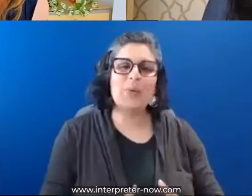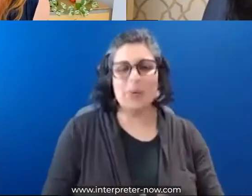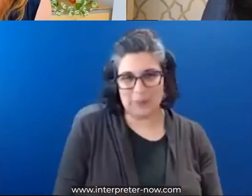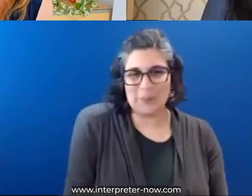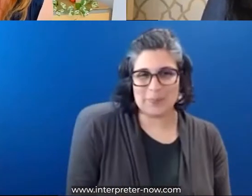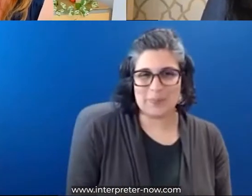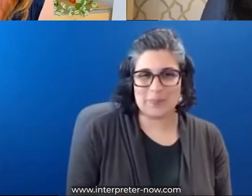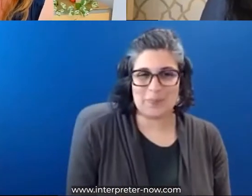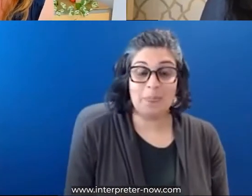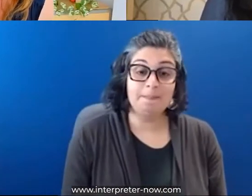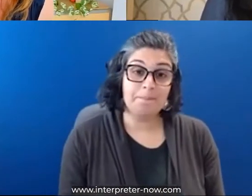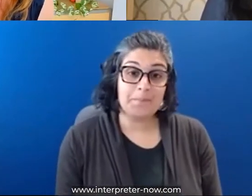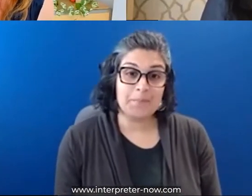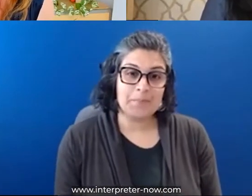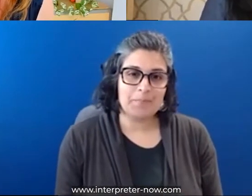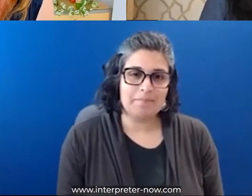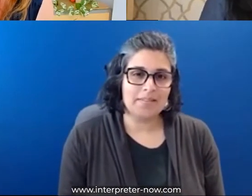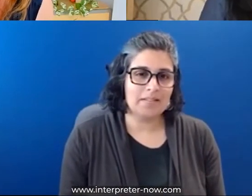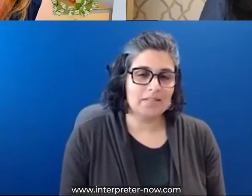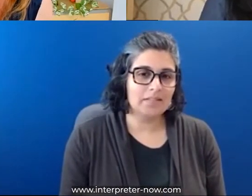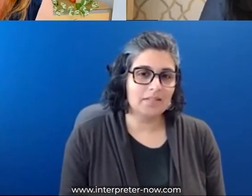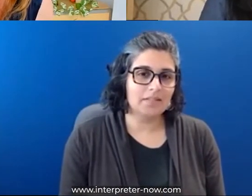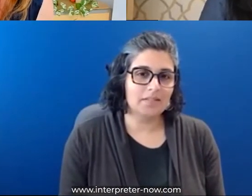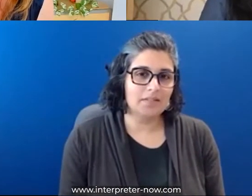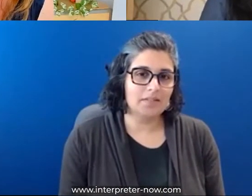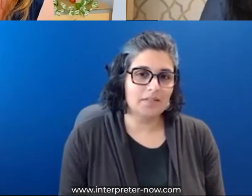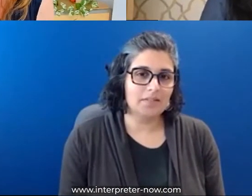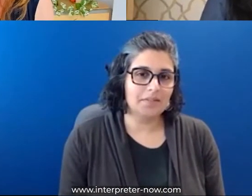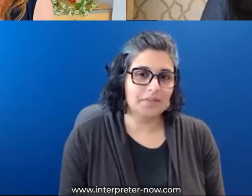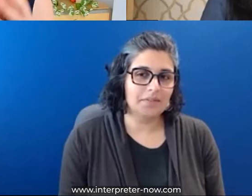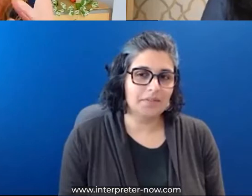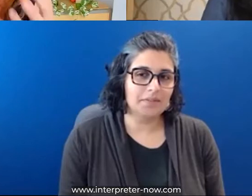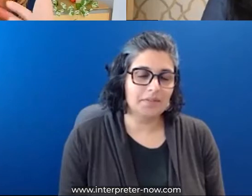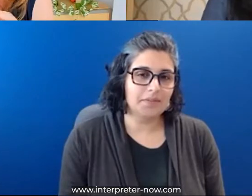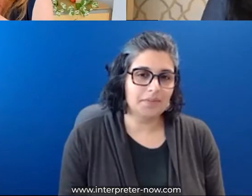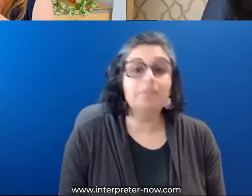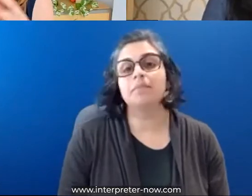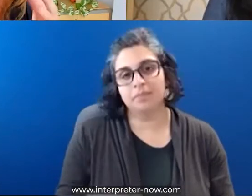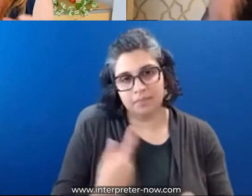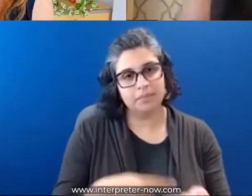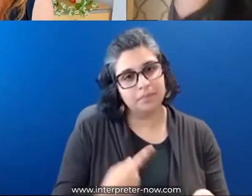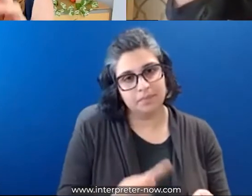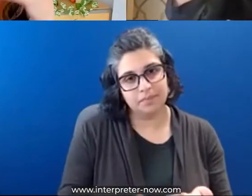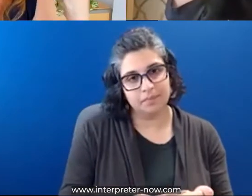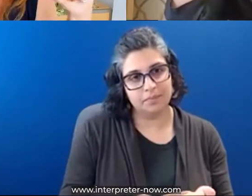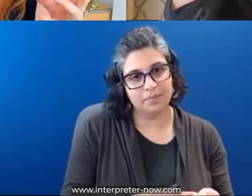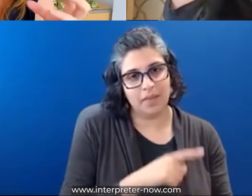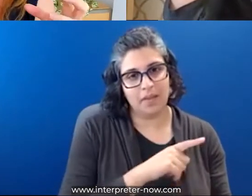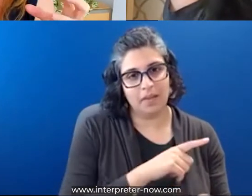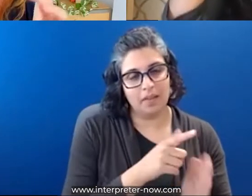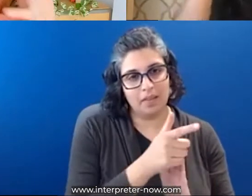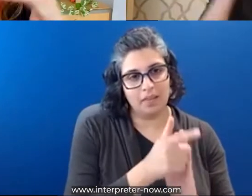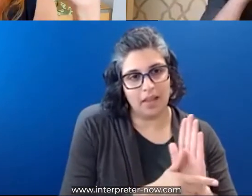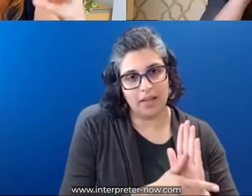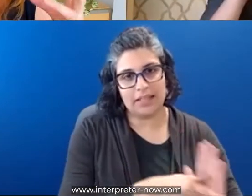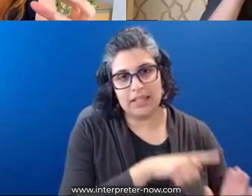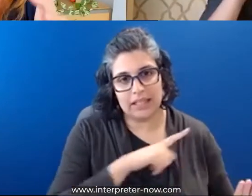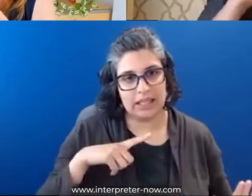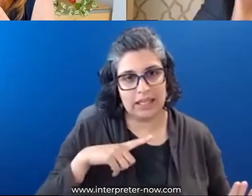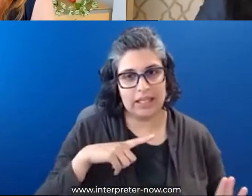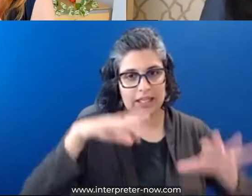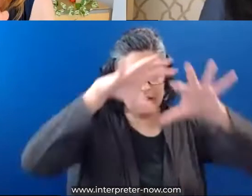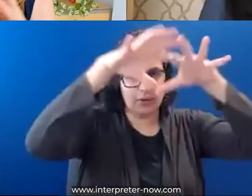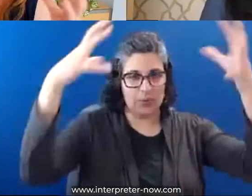We've been talking a lot about legislation and a lot about large scale change across